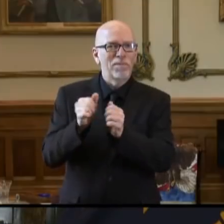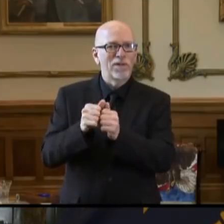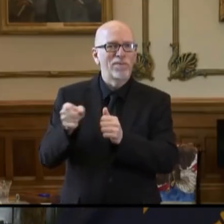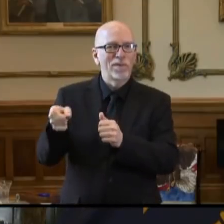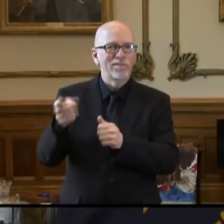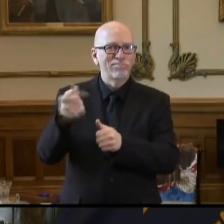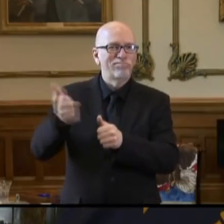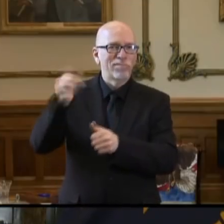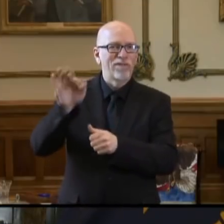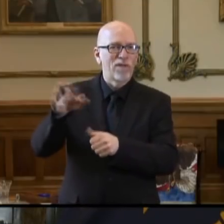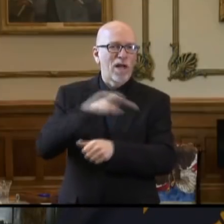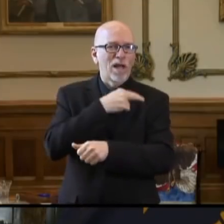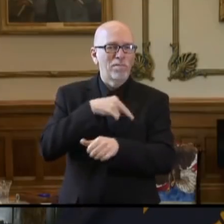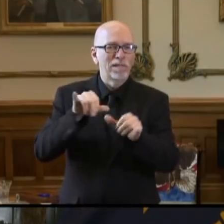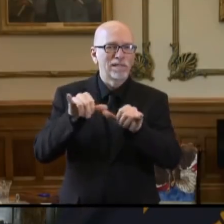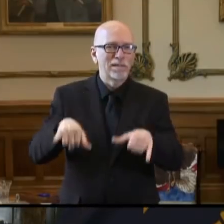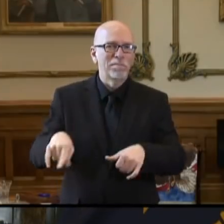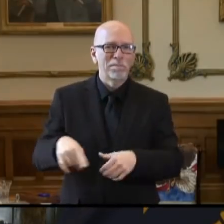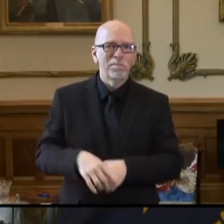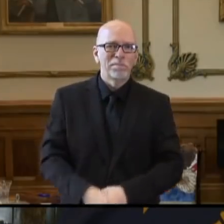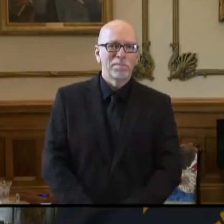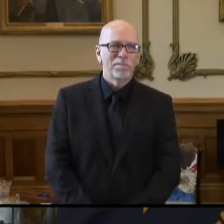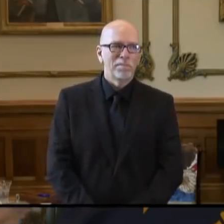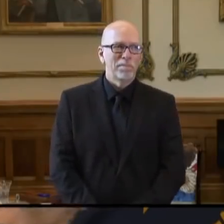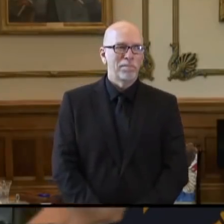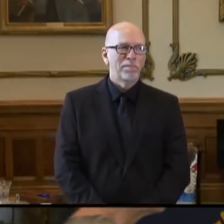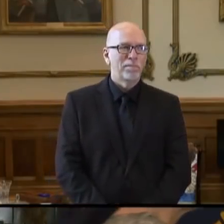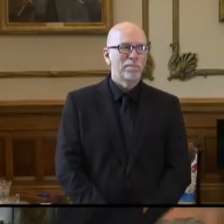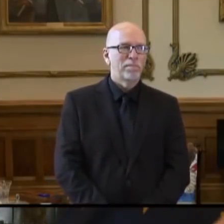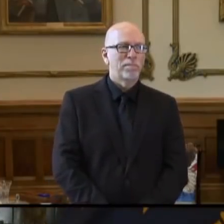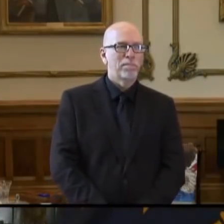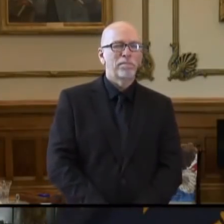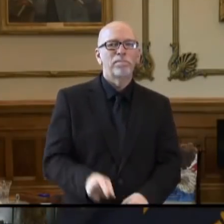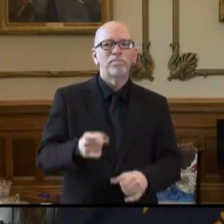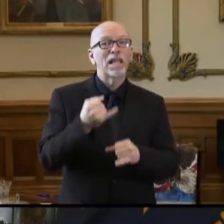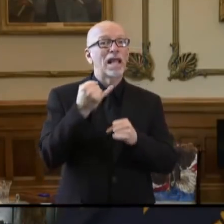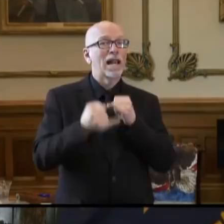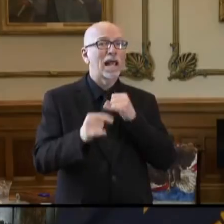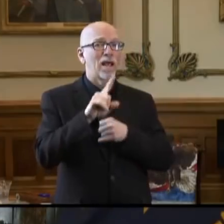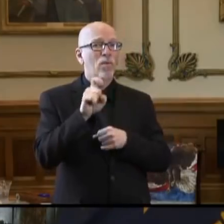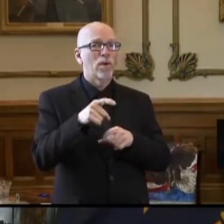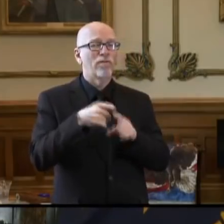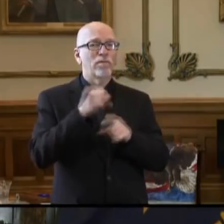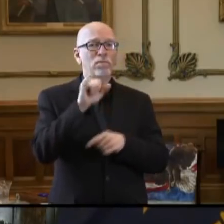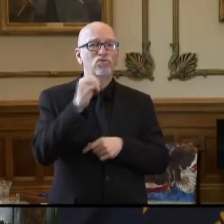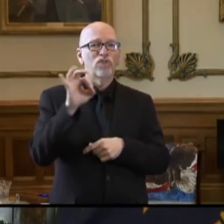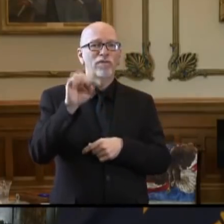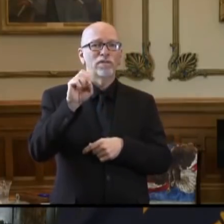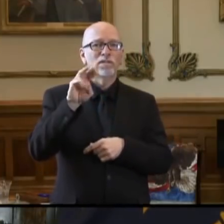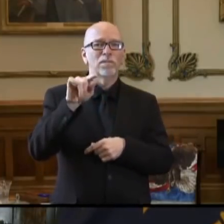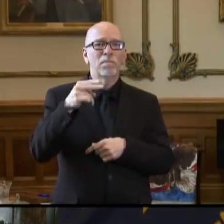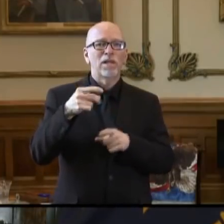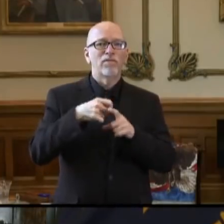STATE. AND WE HAVE BEEN OVER AND WORKING OVER THERE. IN FACT, DR. LEE WAS A WEAVER WAS OVER THERE ON FRIDAY NIGHT A MEETING WITH THE HEAD OF ONE OF THEIR HOSPITAL SYSTEMS OVER